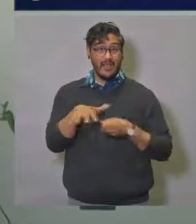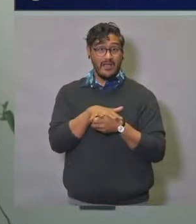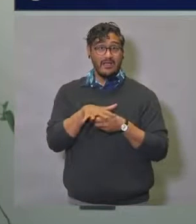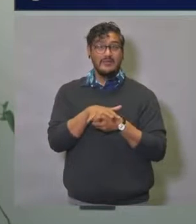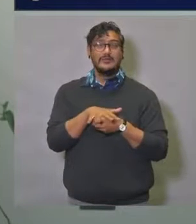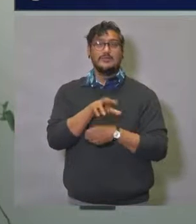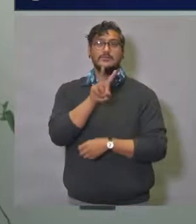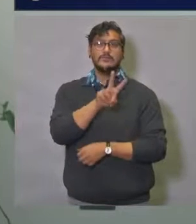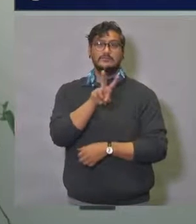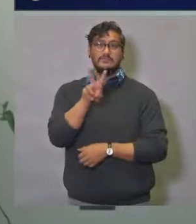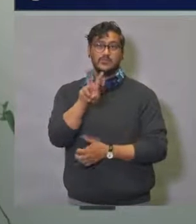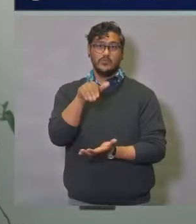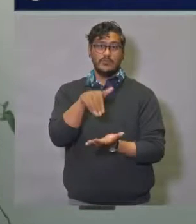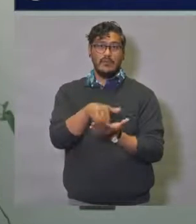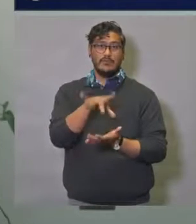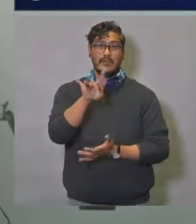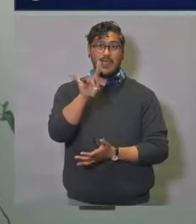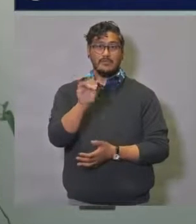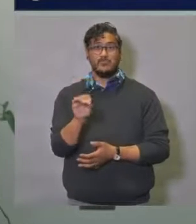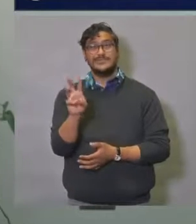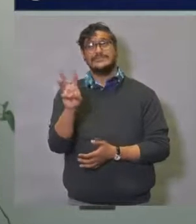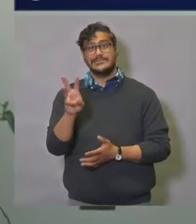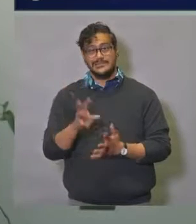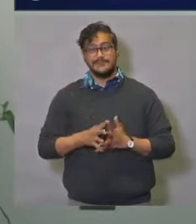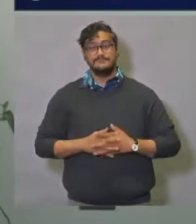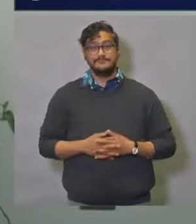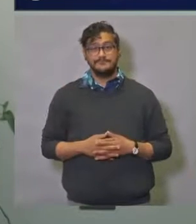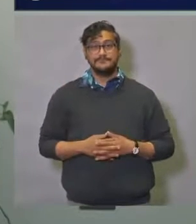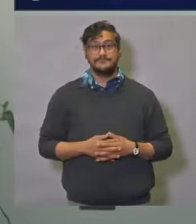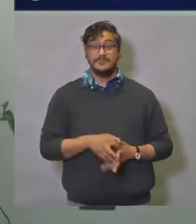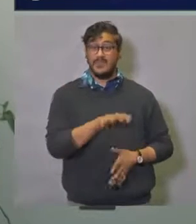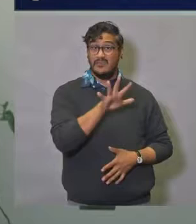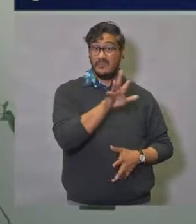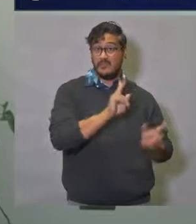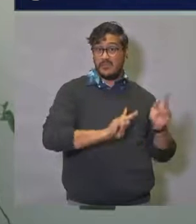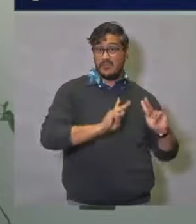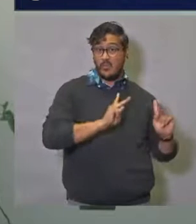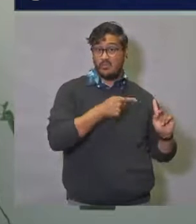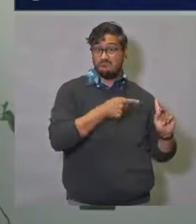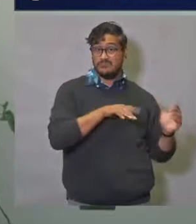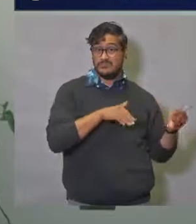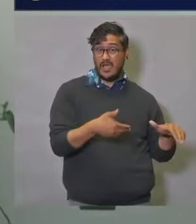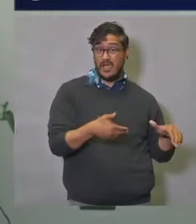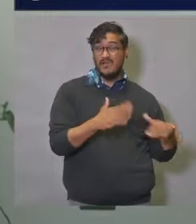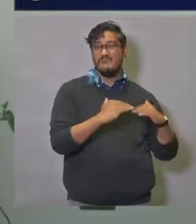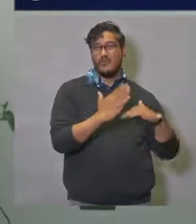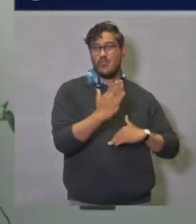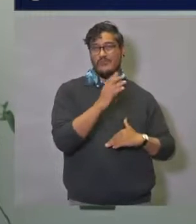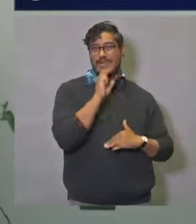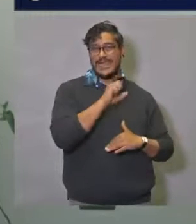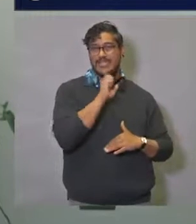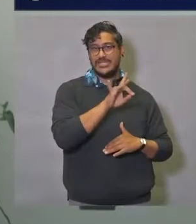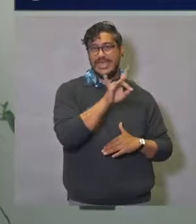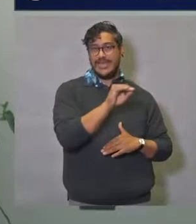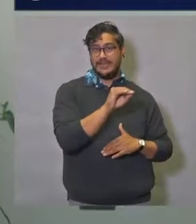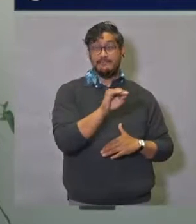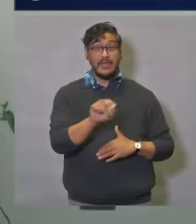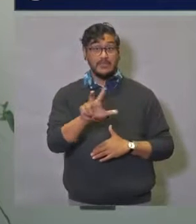COVID-19 RELATED DEATHS IN LA